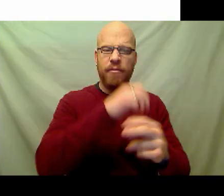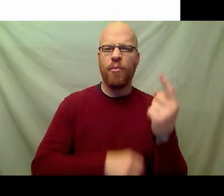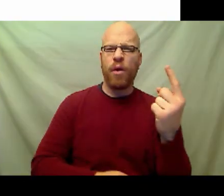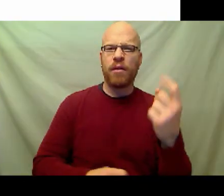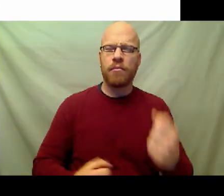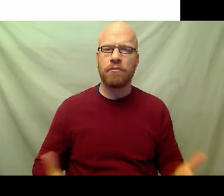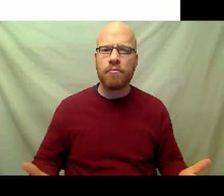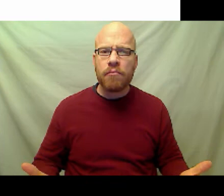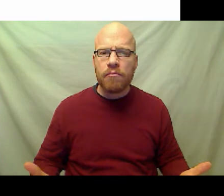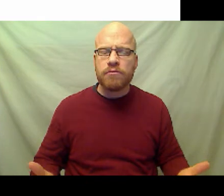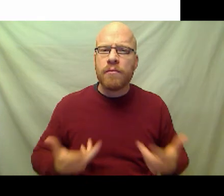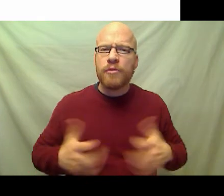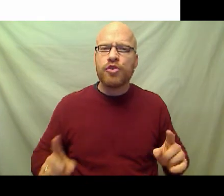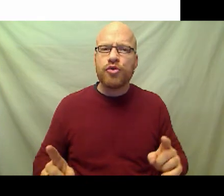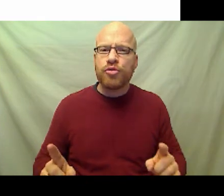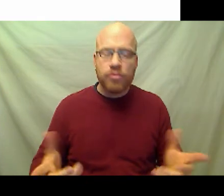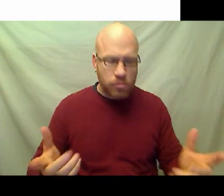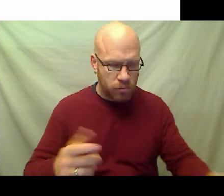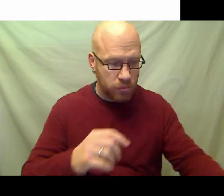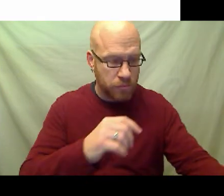by m is 1 and we're done.